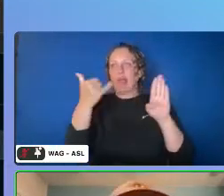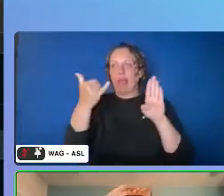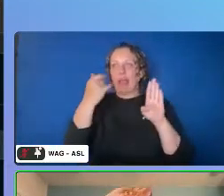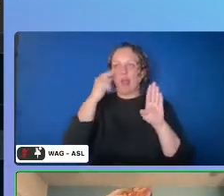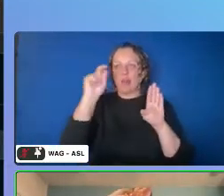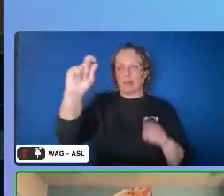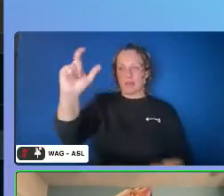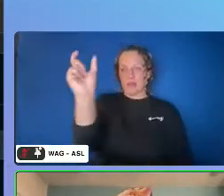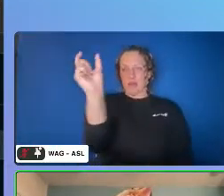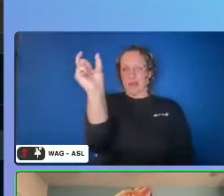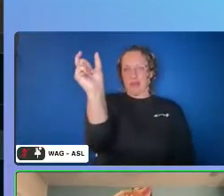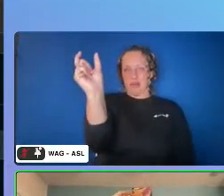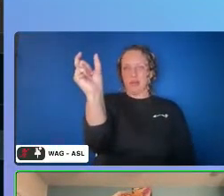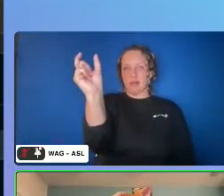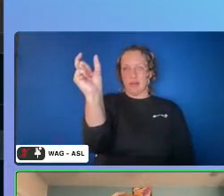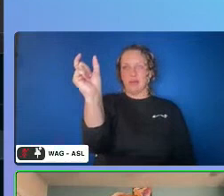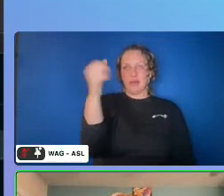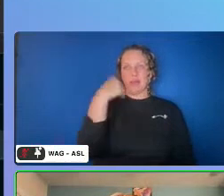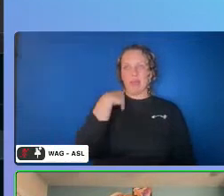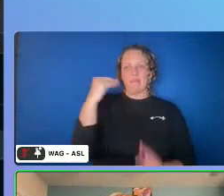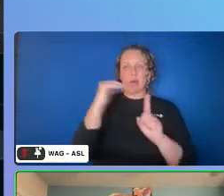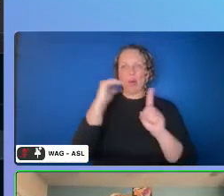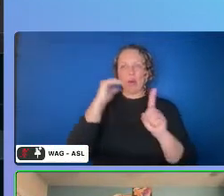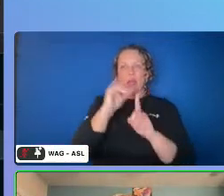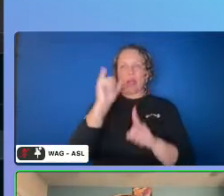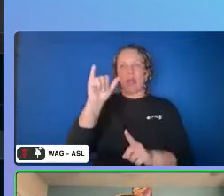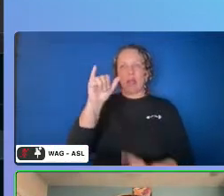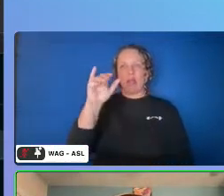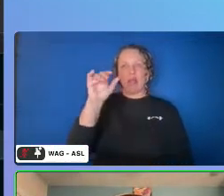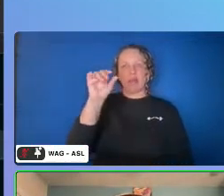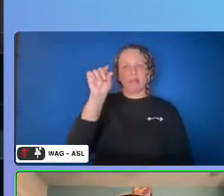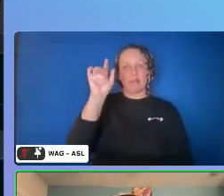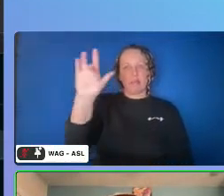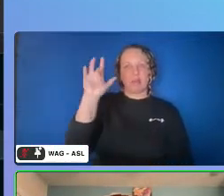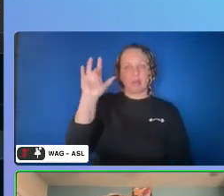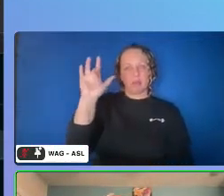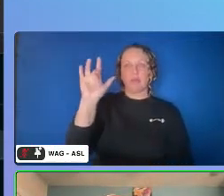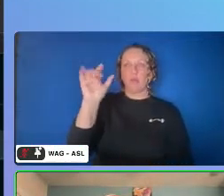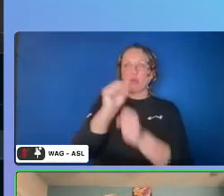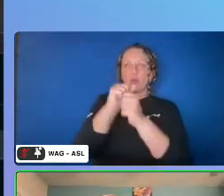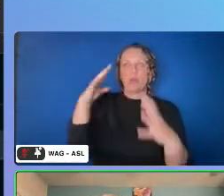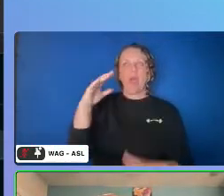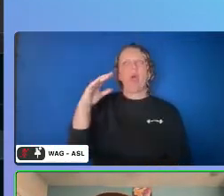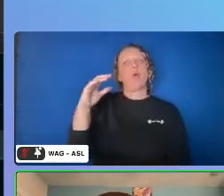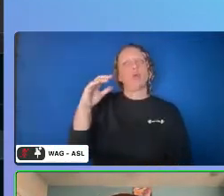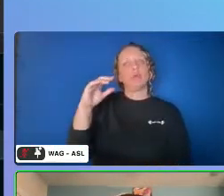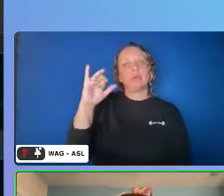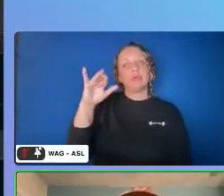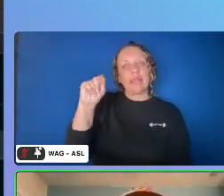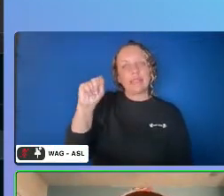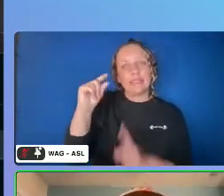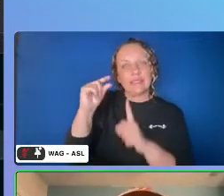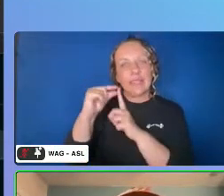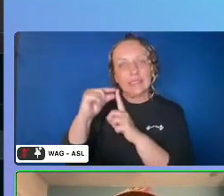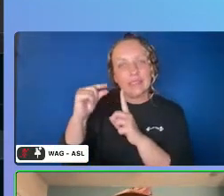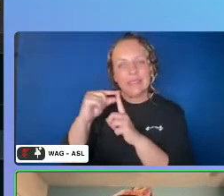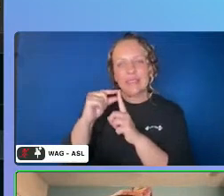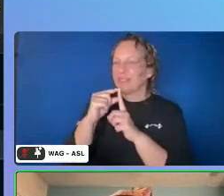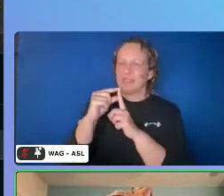we have a notification bell icon button without text. So that's bad screen readers will read out something like